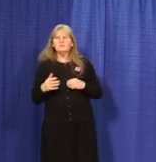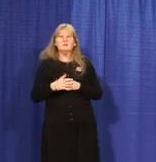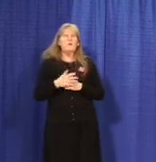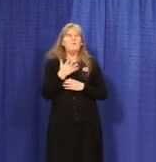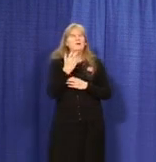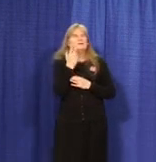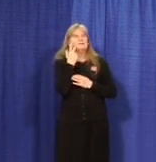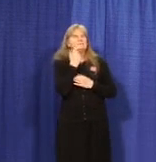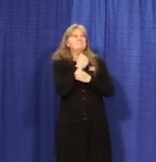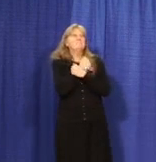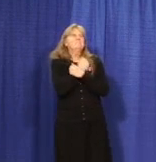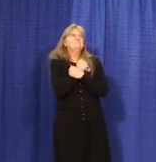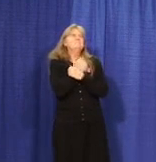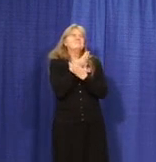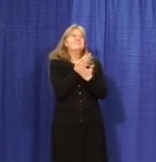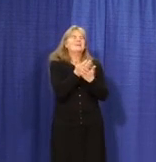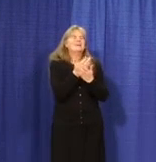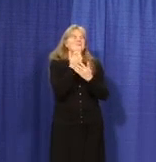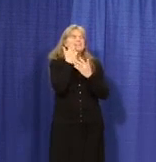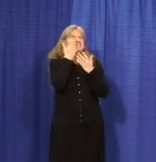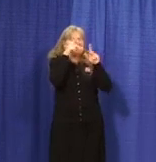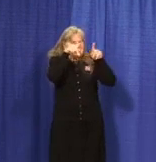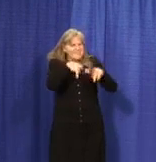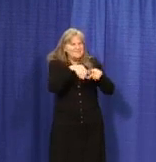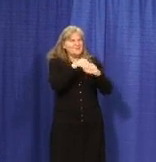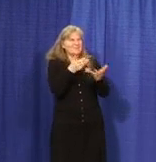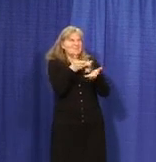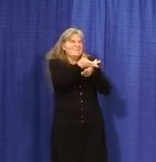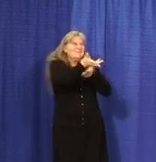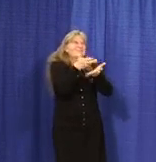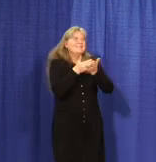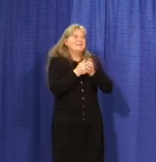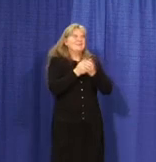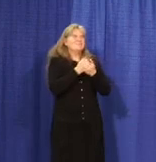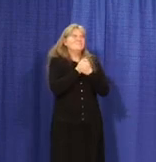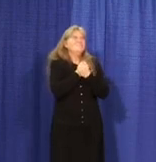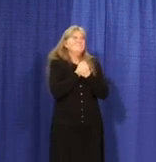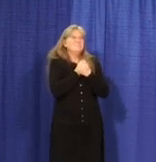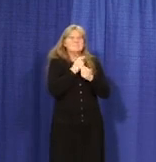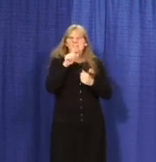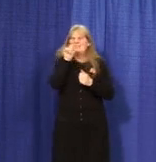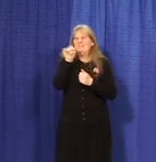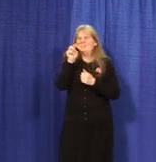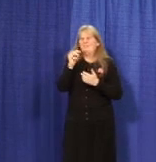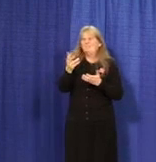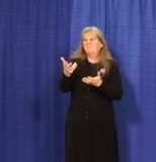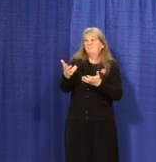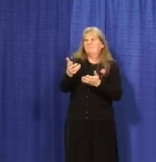just for once in person rather than through zoom or at a socially safe distance. But we can't give up.